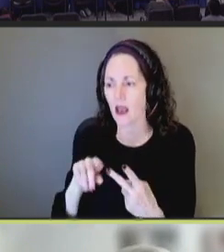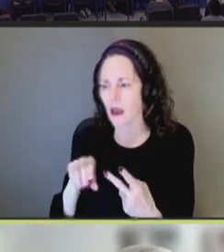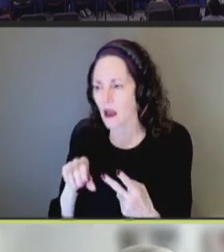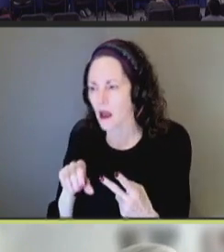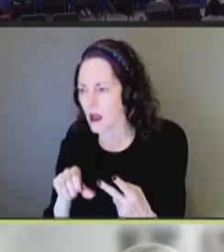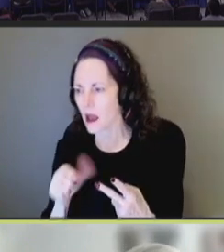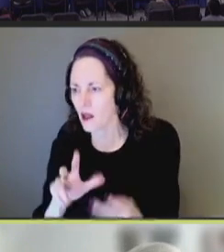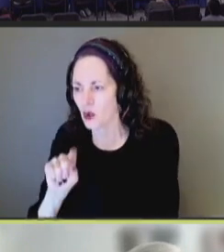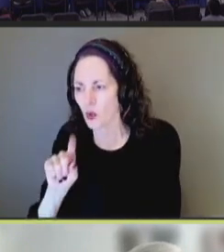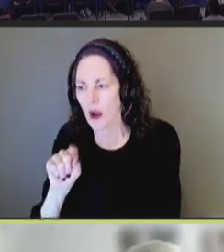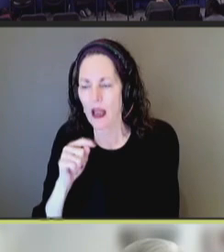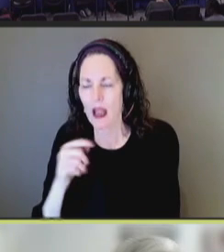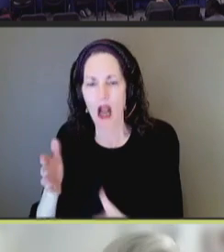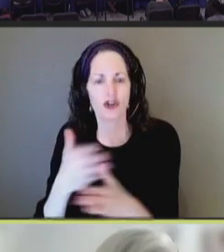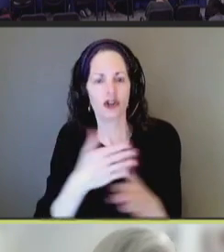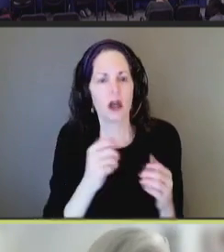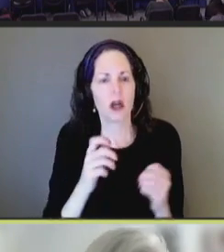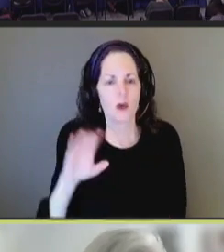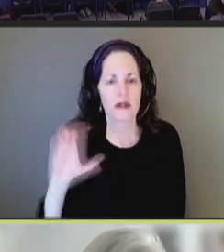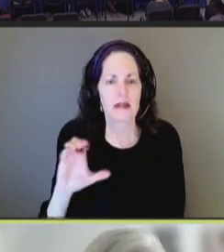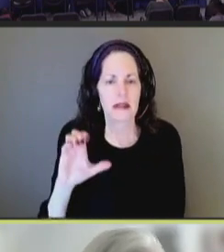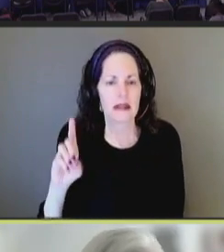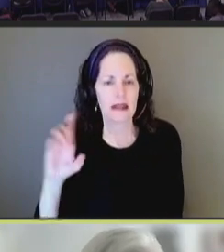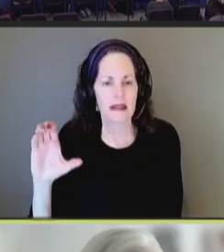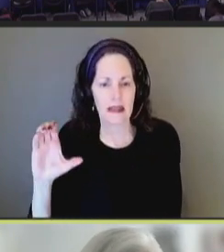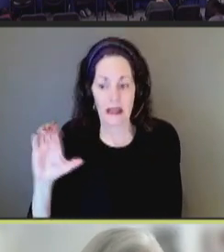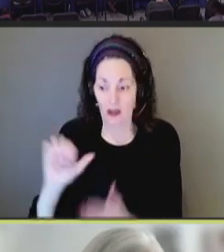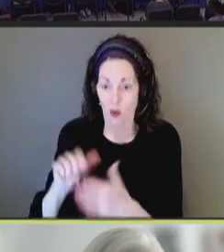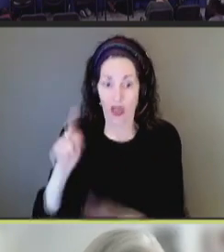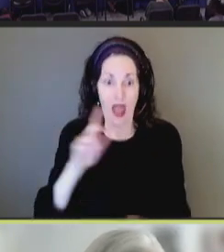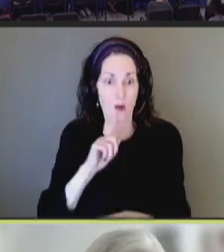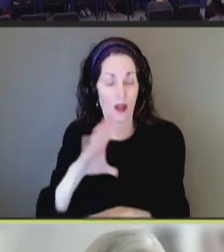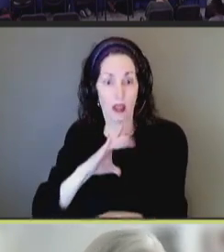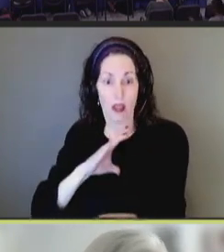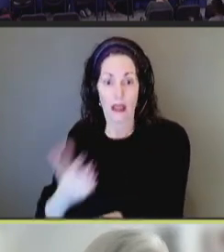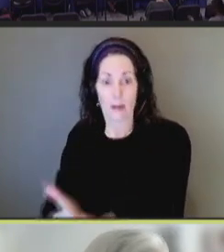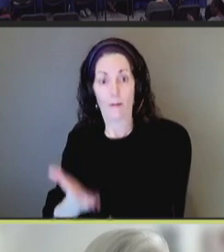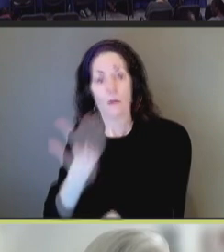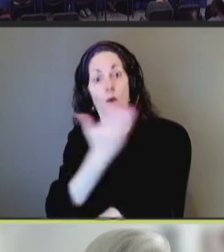this represents significant progress in data completeness at the jurisdiction level while